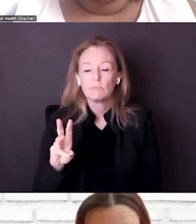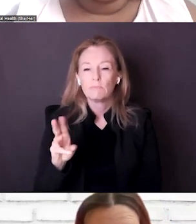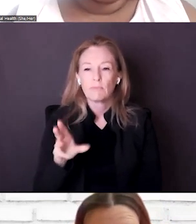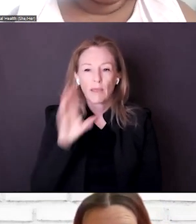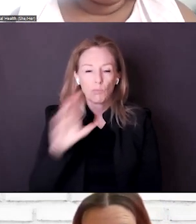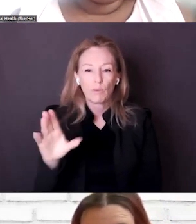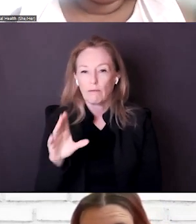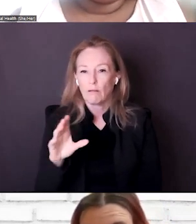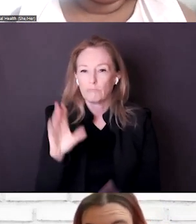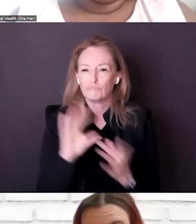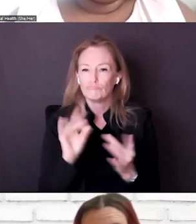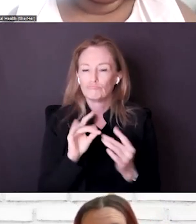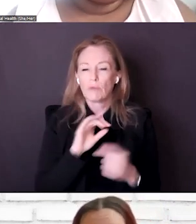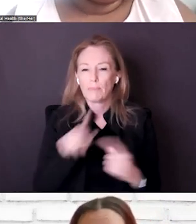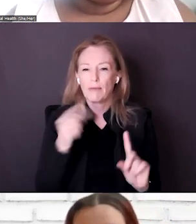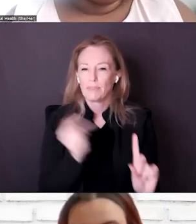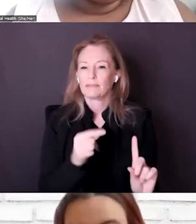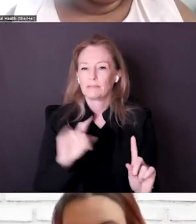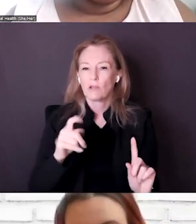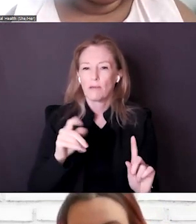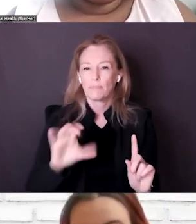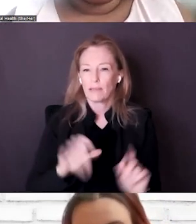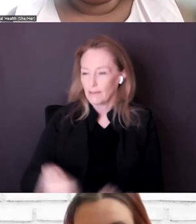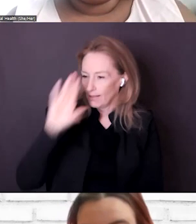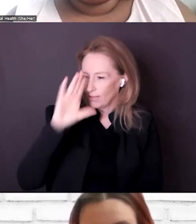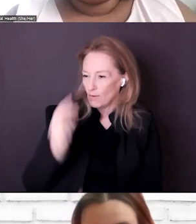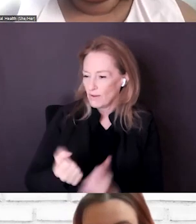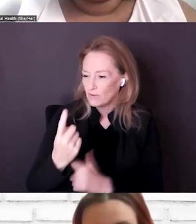HI, EVERYONE. HAPPY 150TH EPISODE. THANK YOU FOR HAVING ME